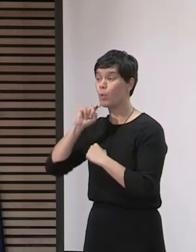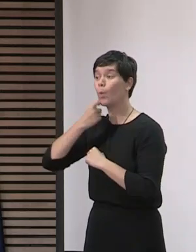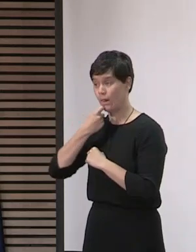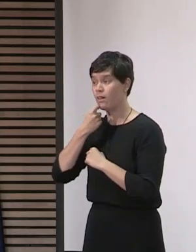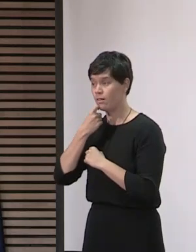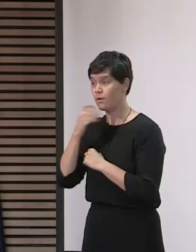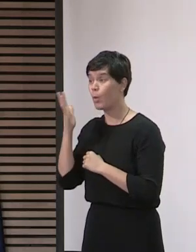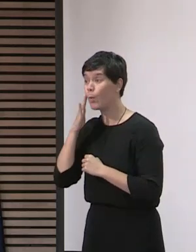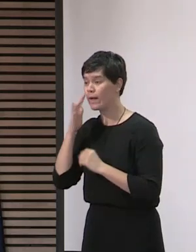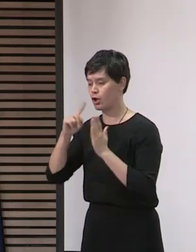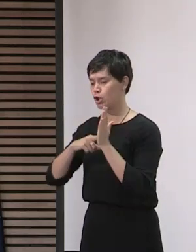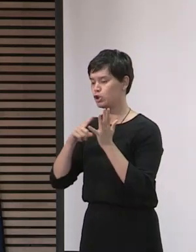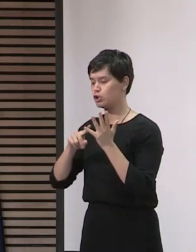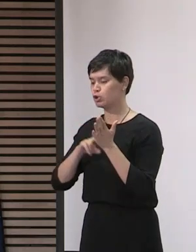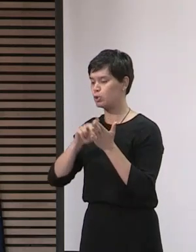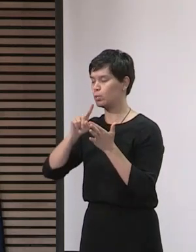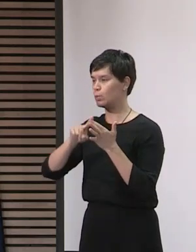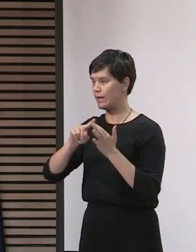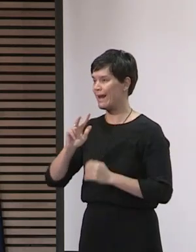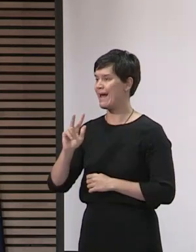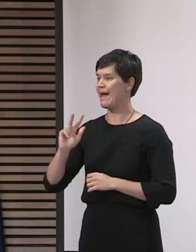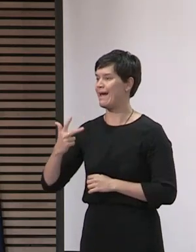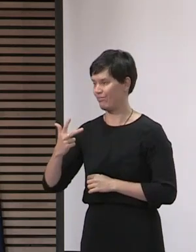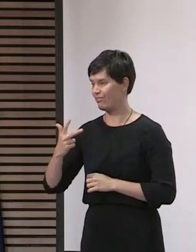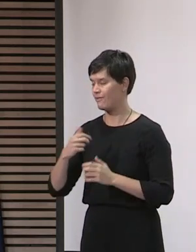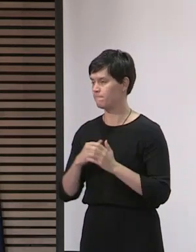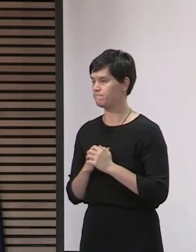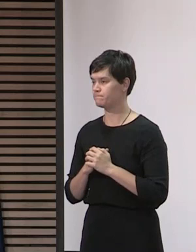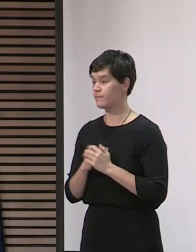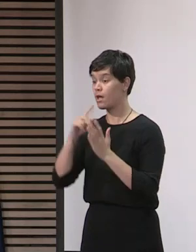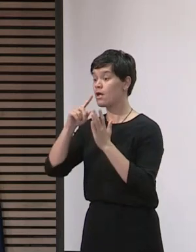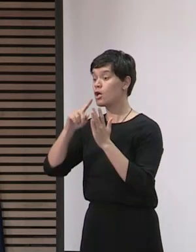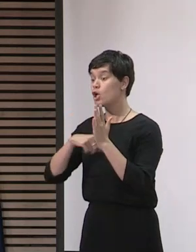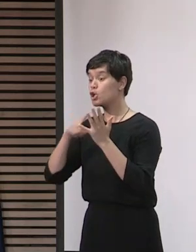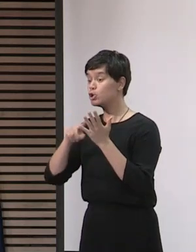our settings on the 8th of